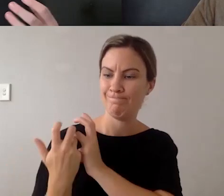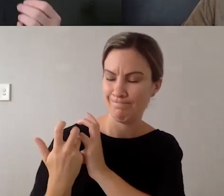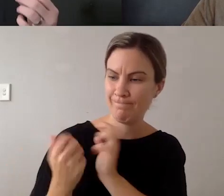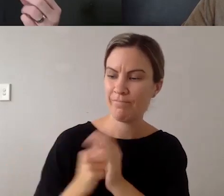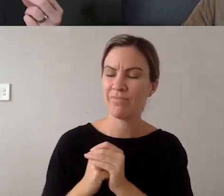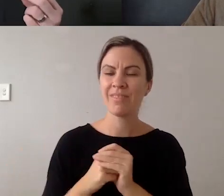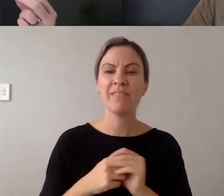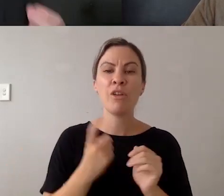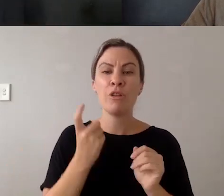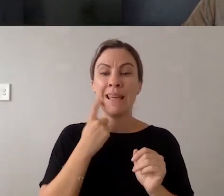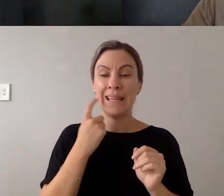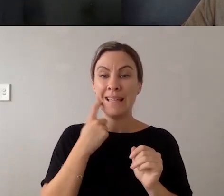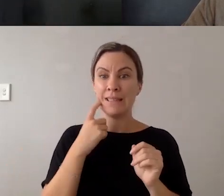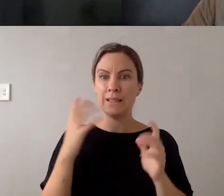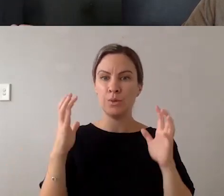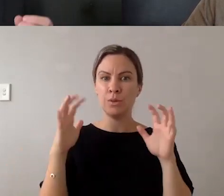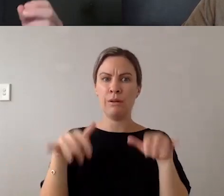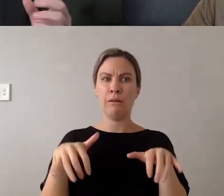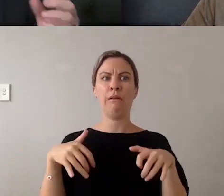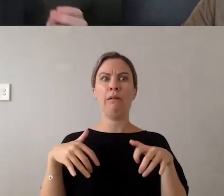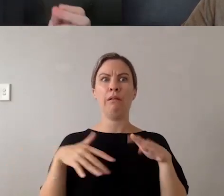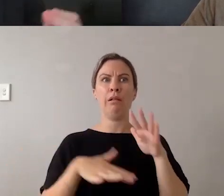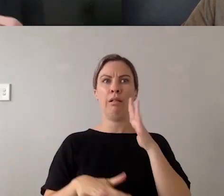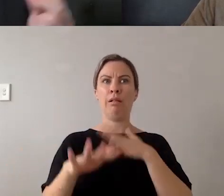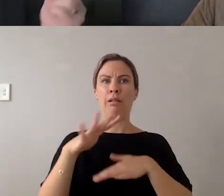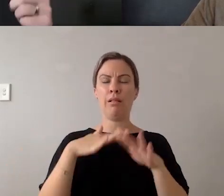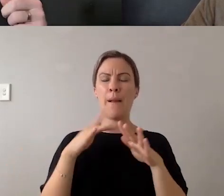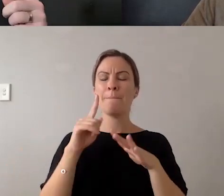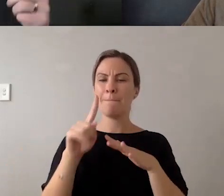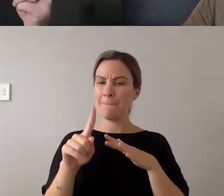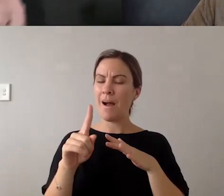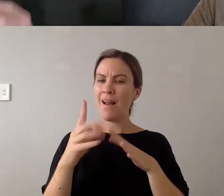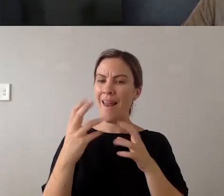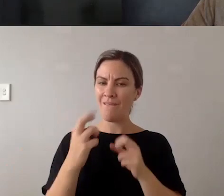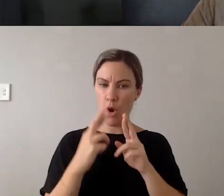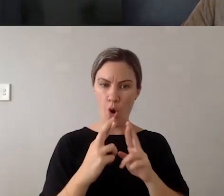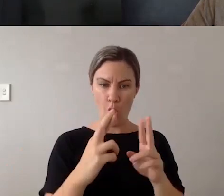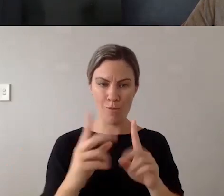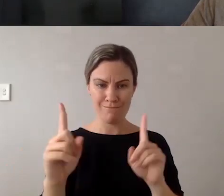of despair, but there are sparks of hope, and you need to get those sparks of hope in a room and start working together and working with